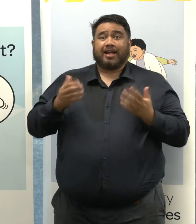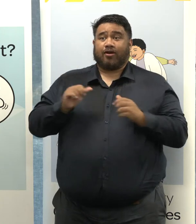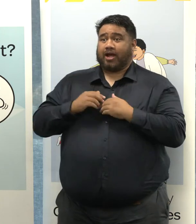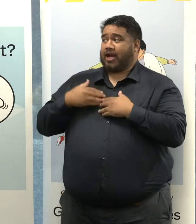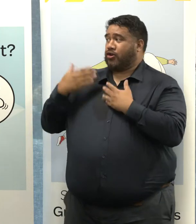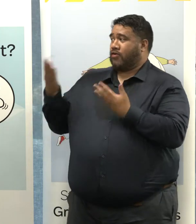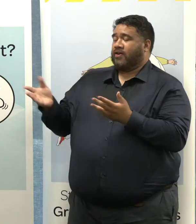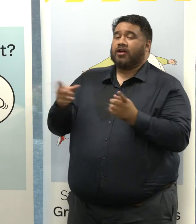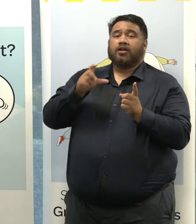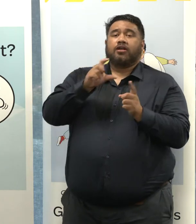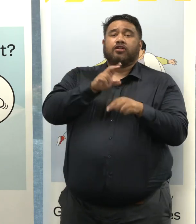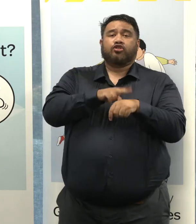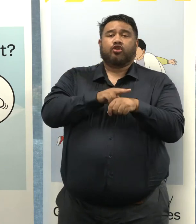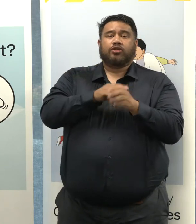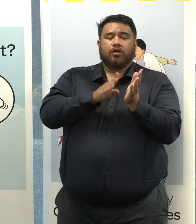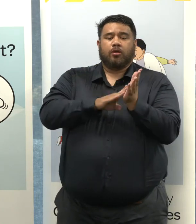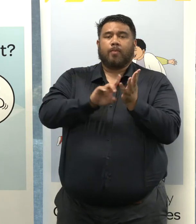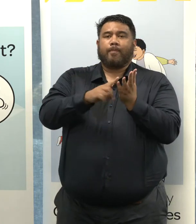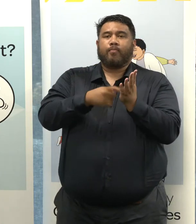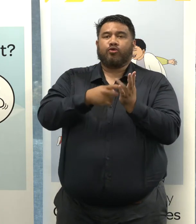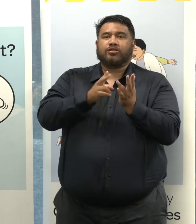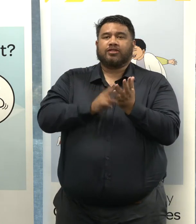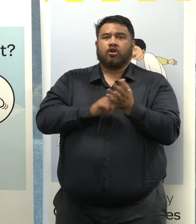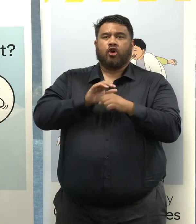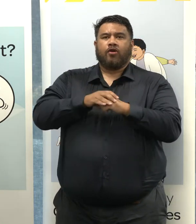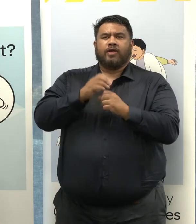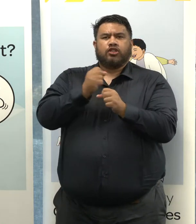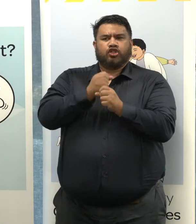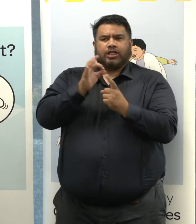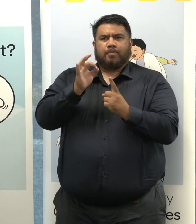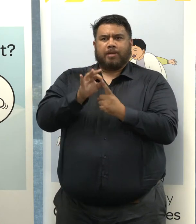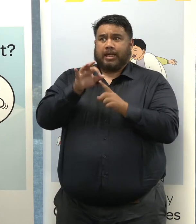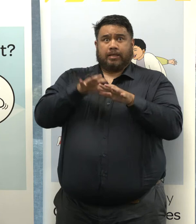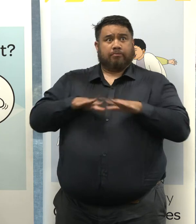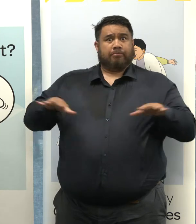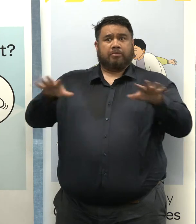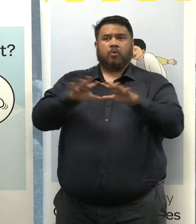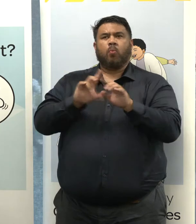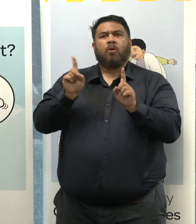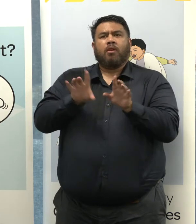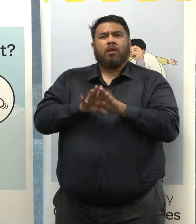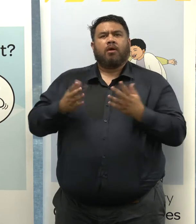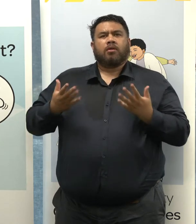the pattern across the country. At this point I want to hand